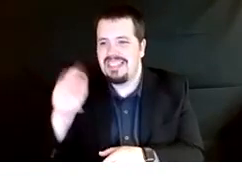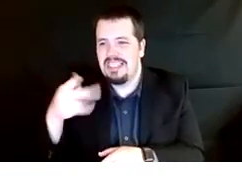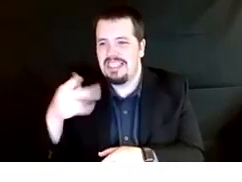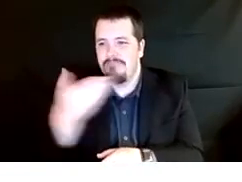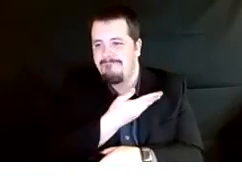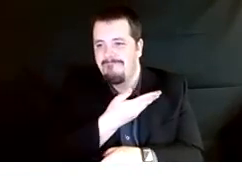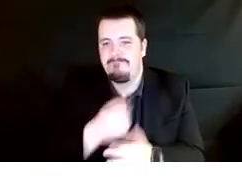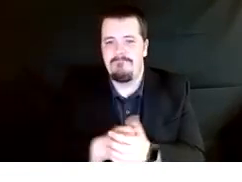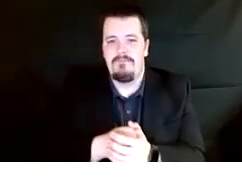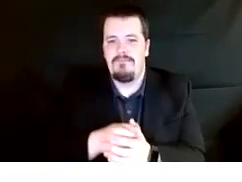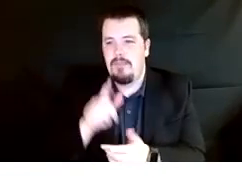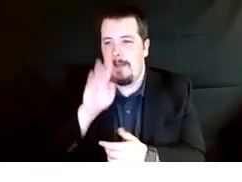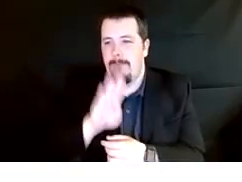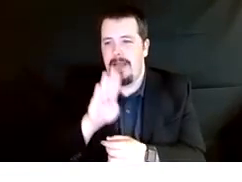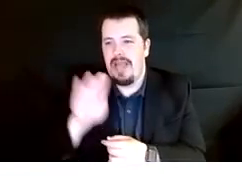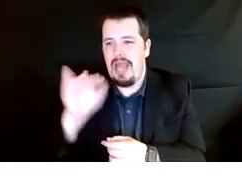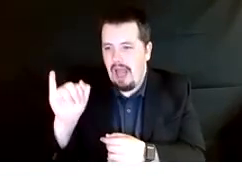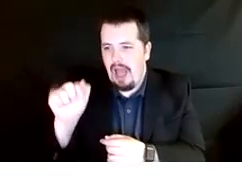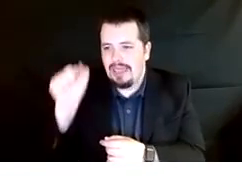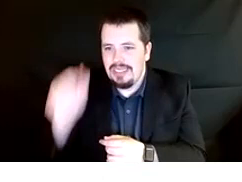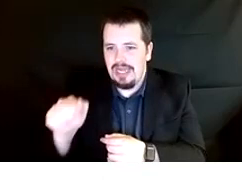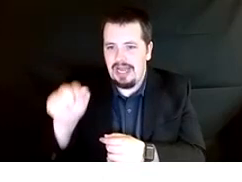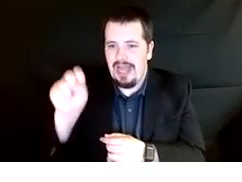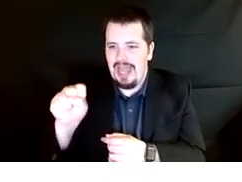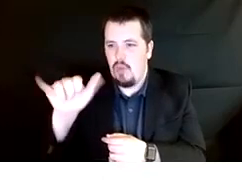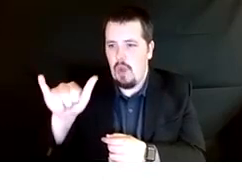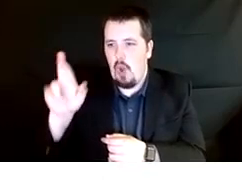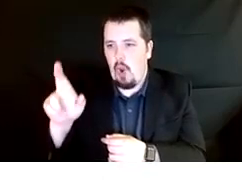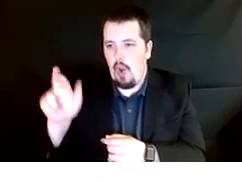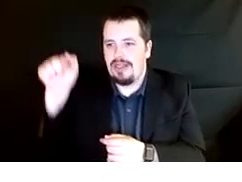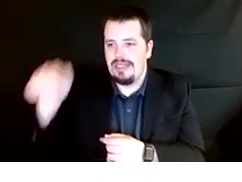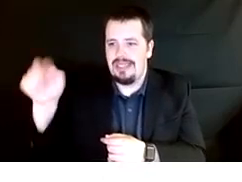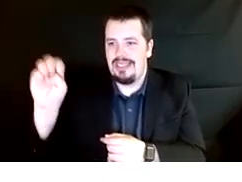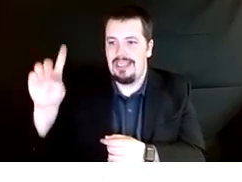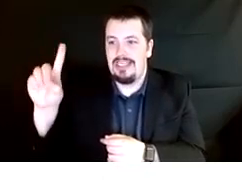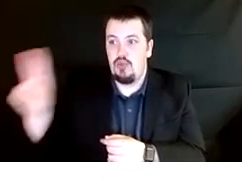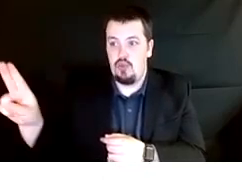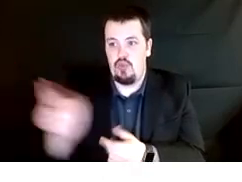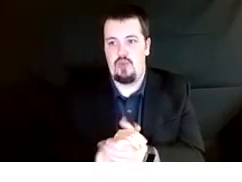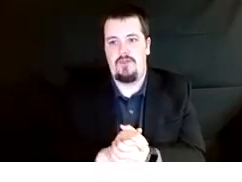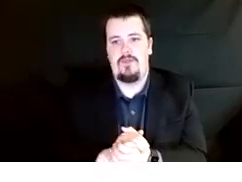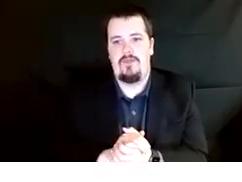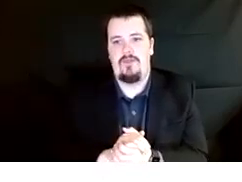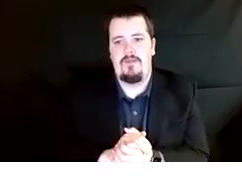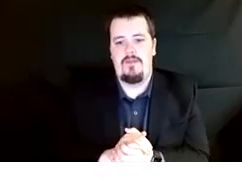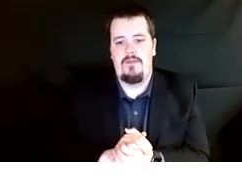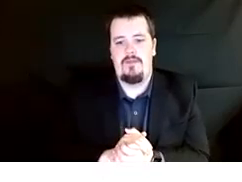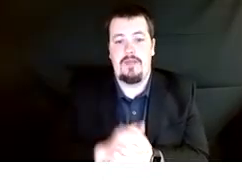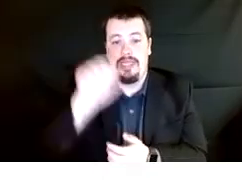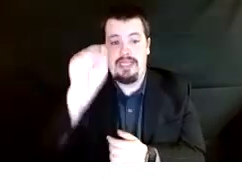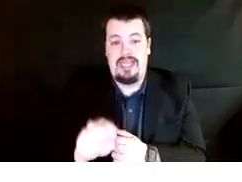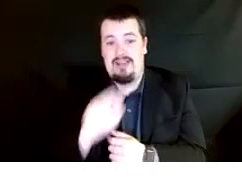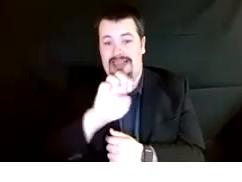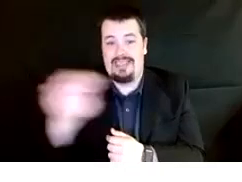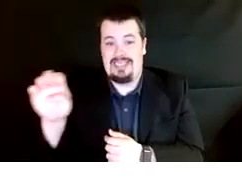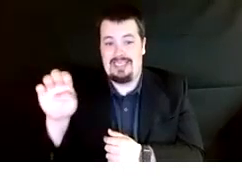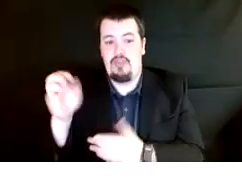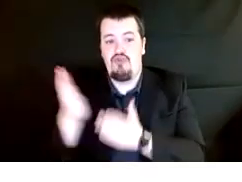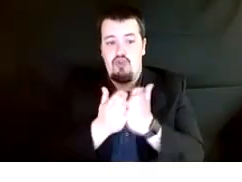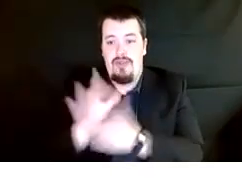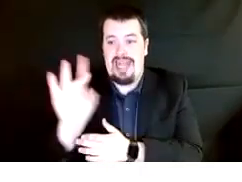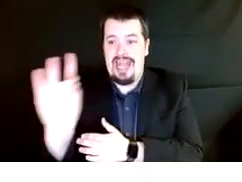bbi.syr.edu.... the Southeast Center serves eight states in the southeast region